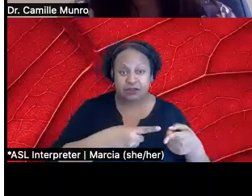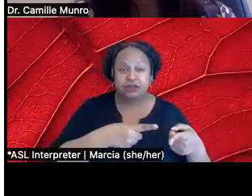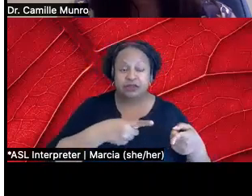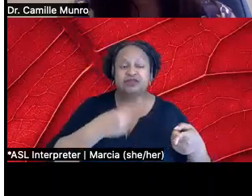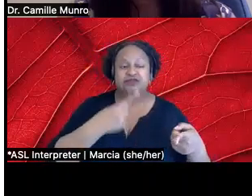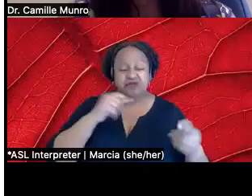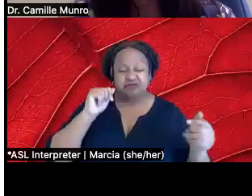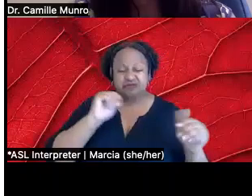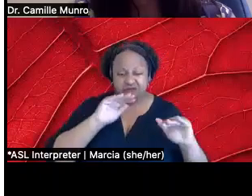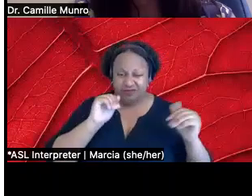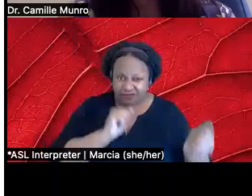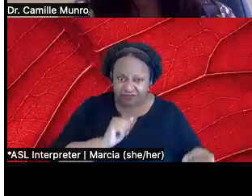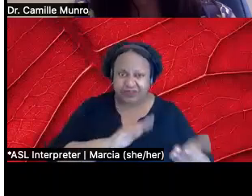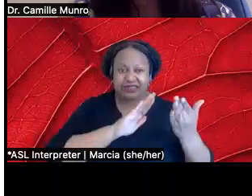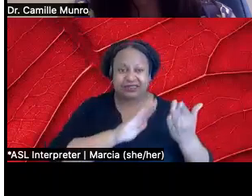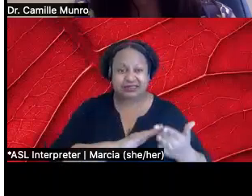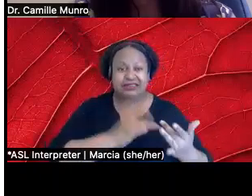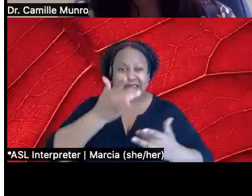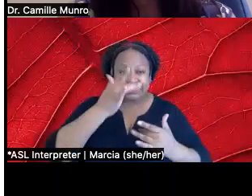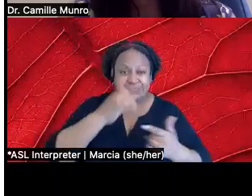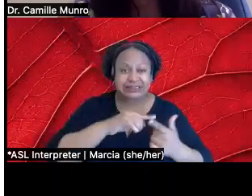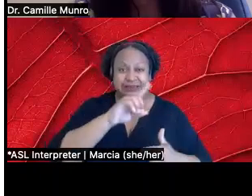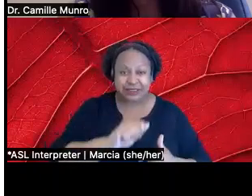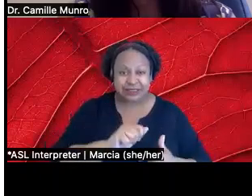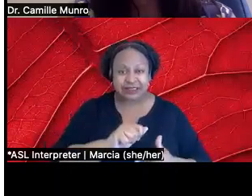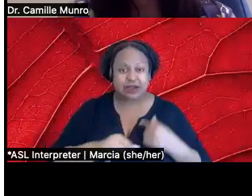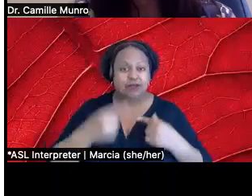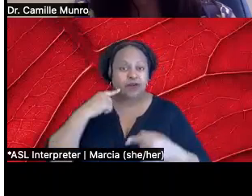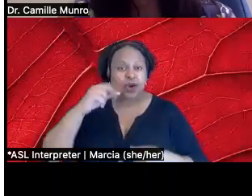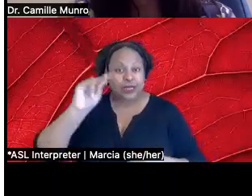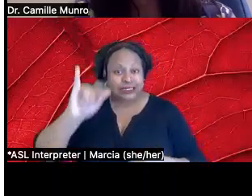and disability in the residency matching process?